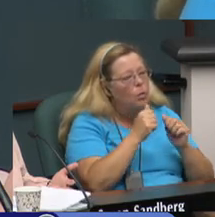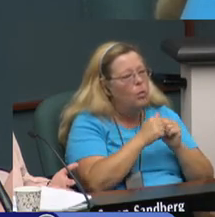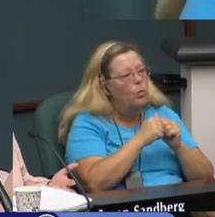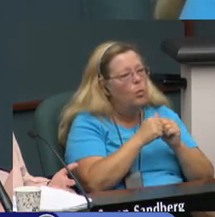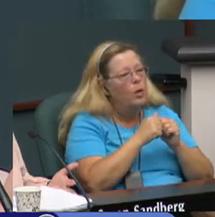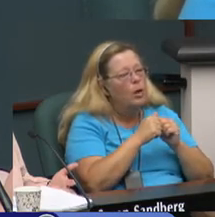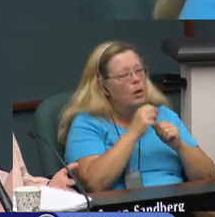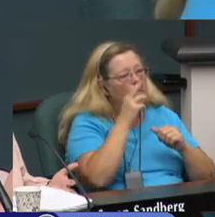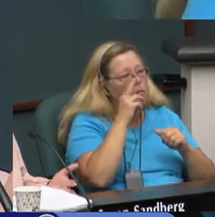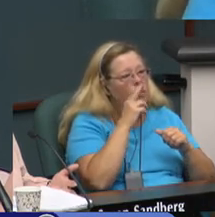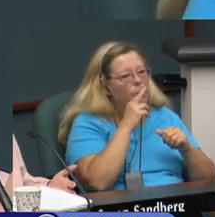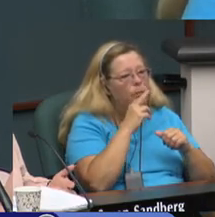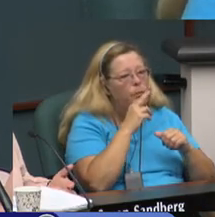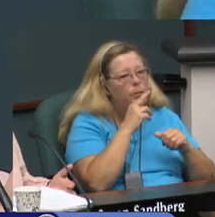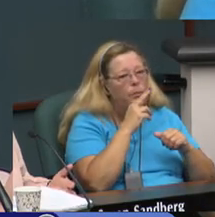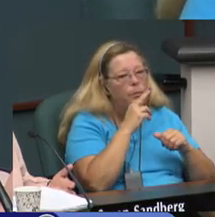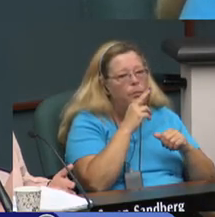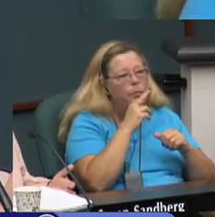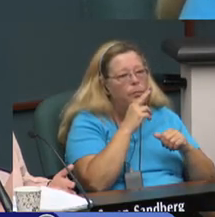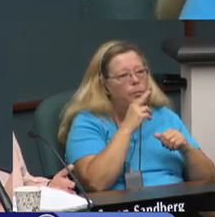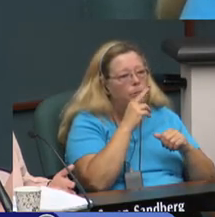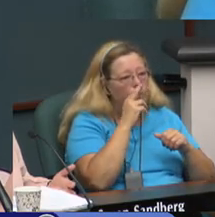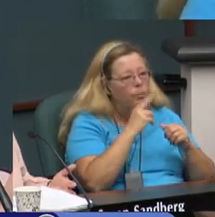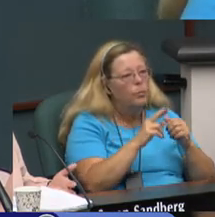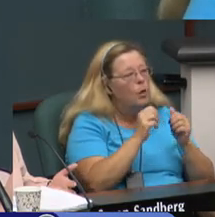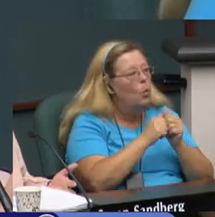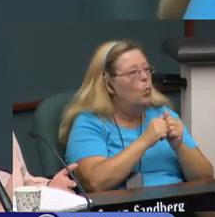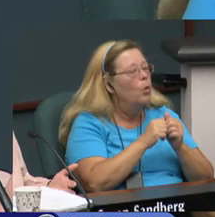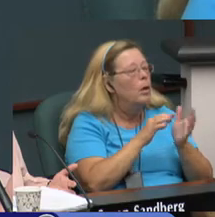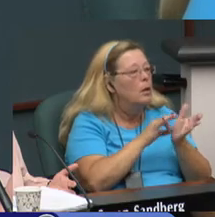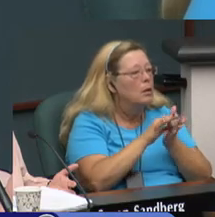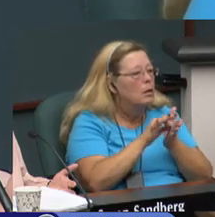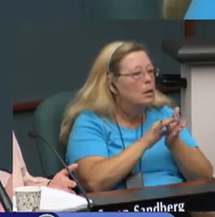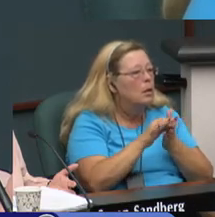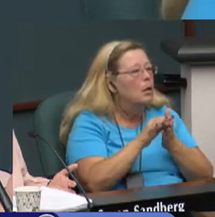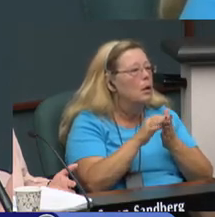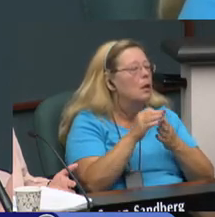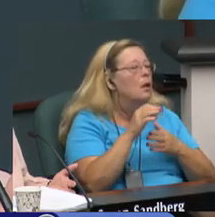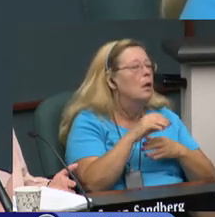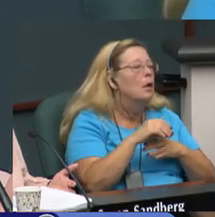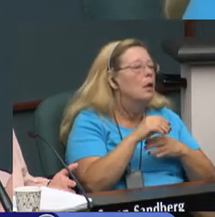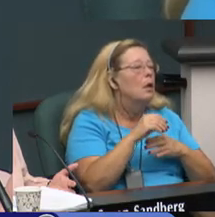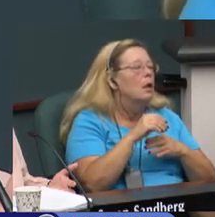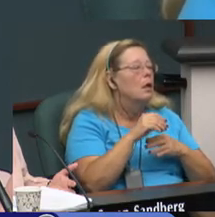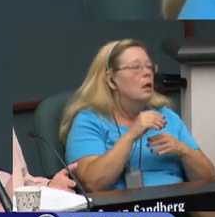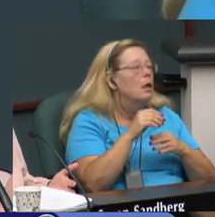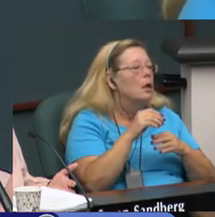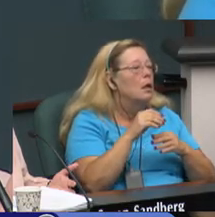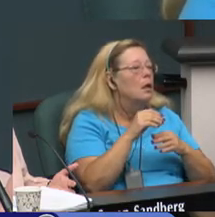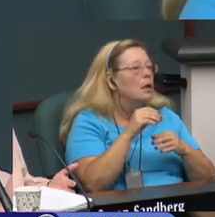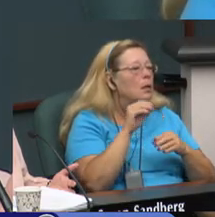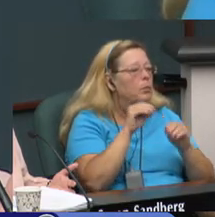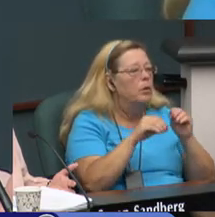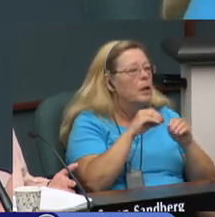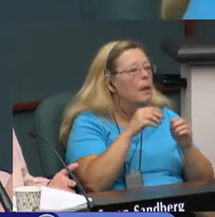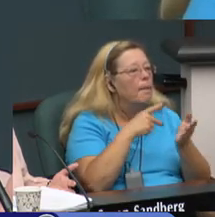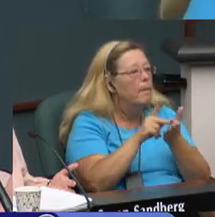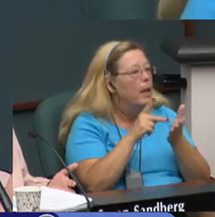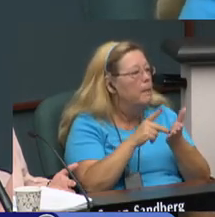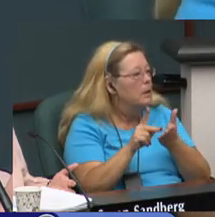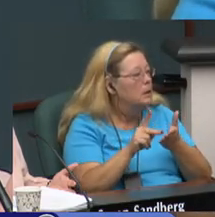to the tracking calculating formulas that go into the payment in lieu